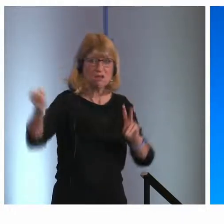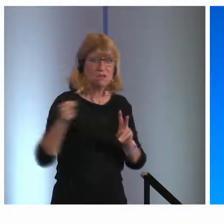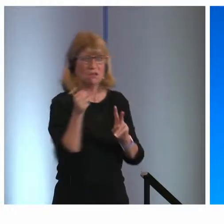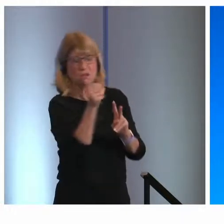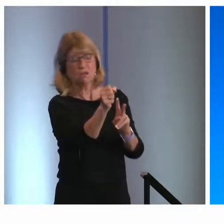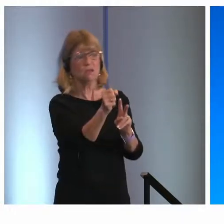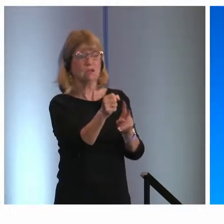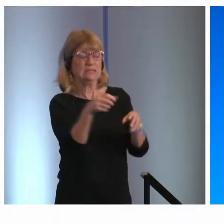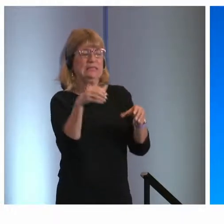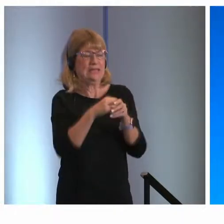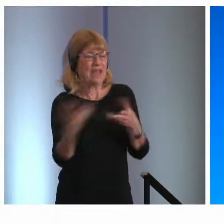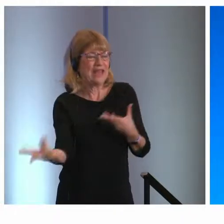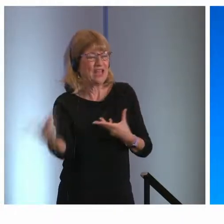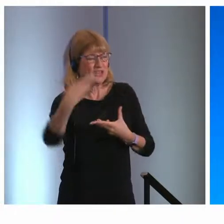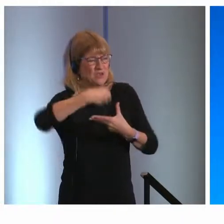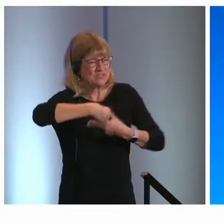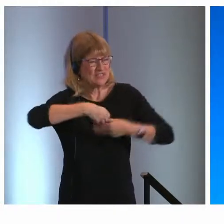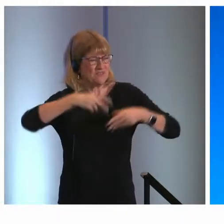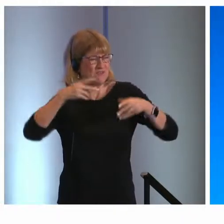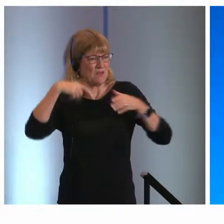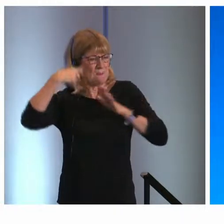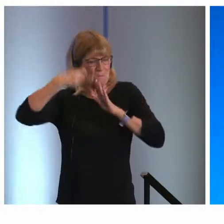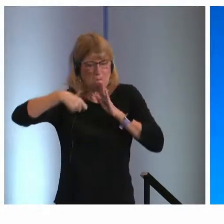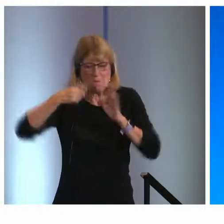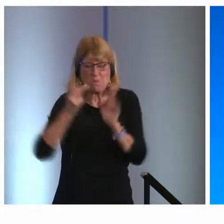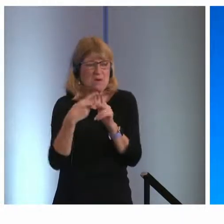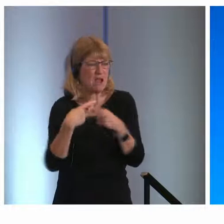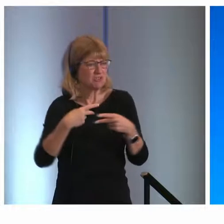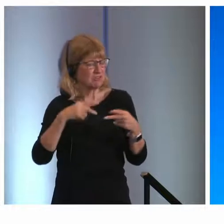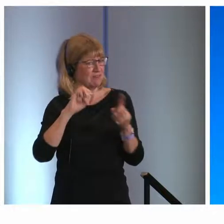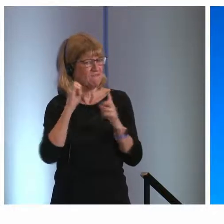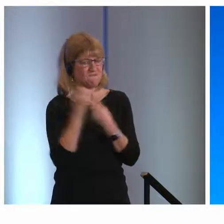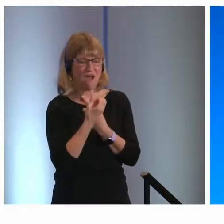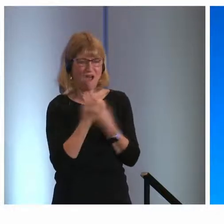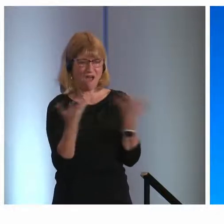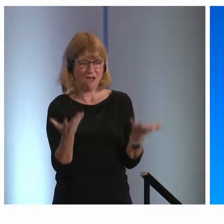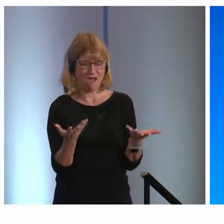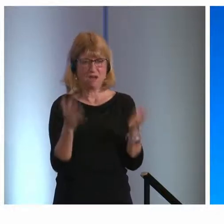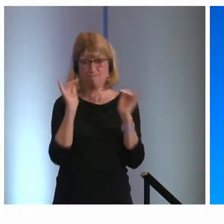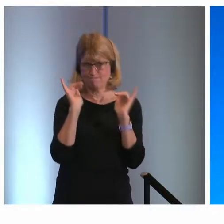Secondly, by bringing these often unrepresented and misrepresented, characters to life in an inclusive production